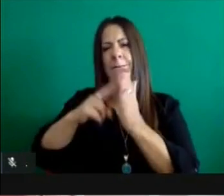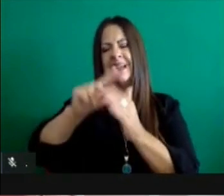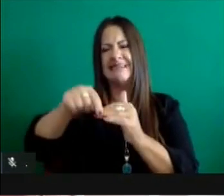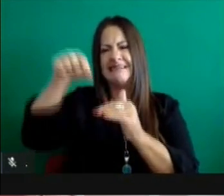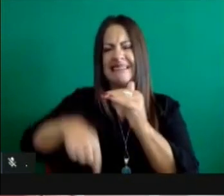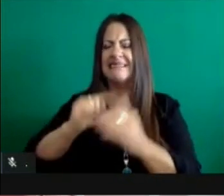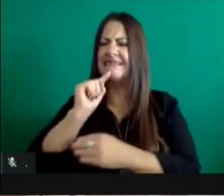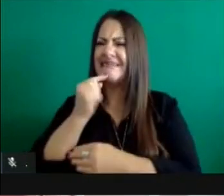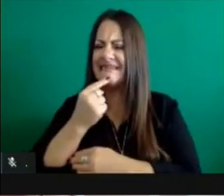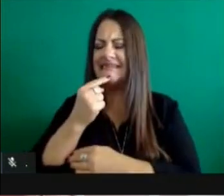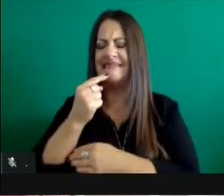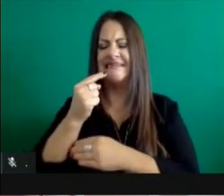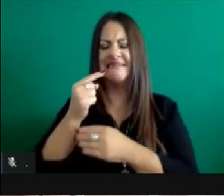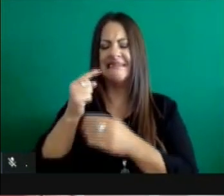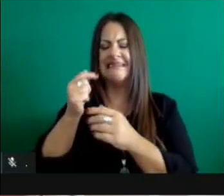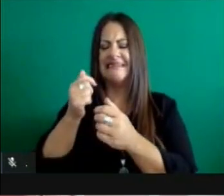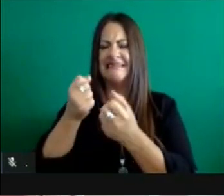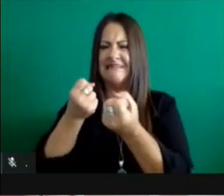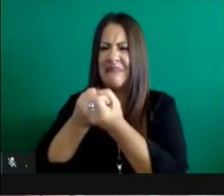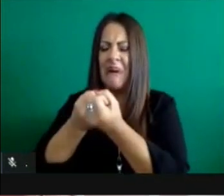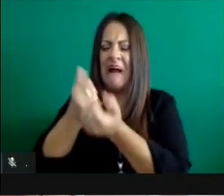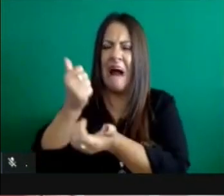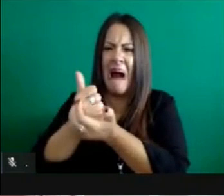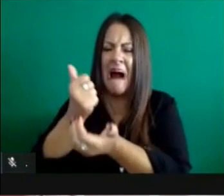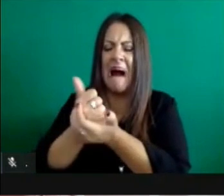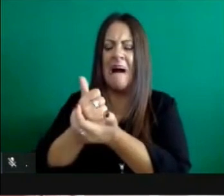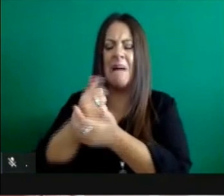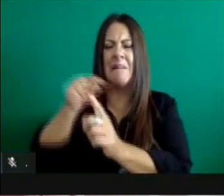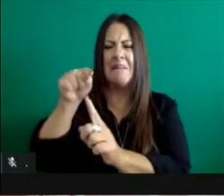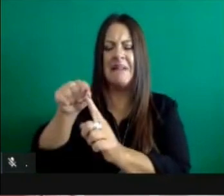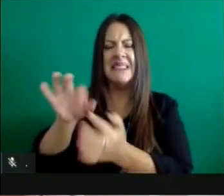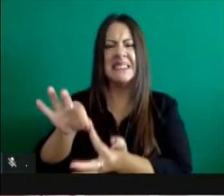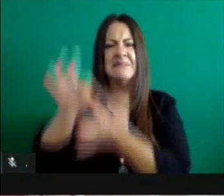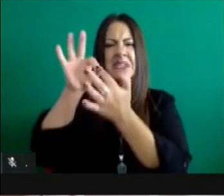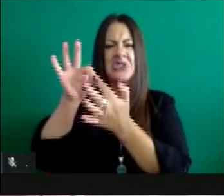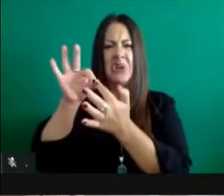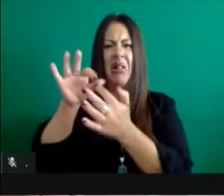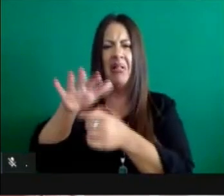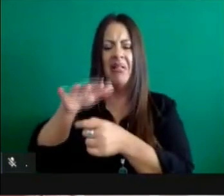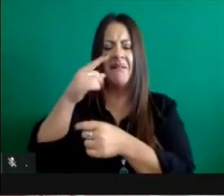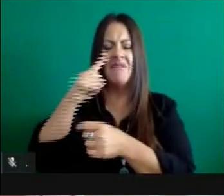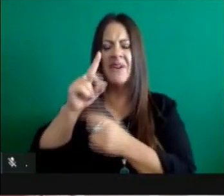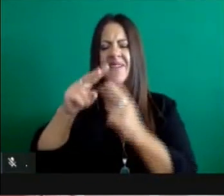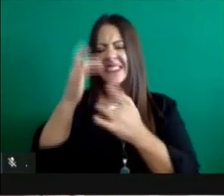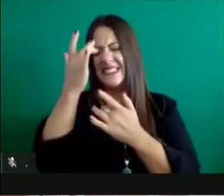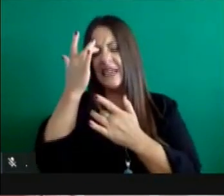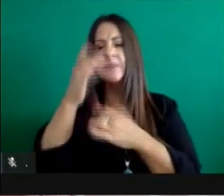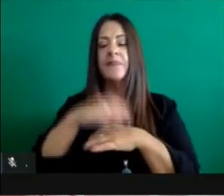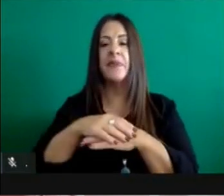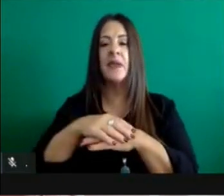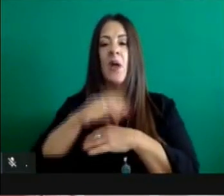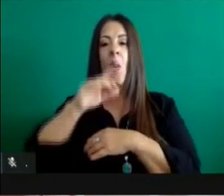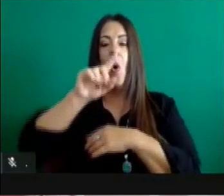THE FOCUS ON ICU BEDS? JUST TO PAINT A BIT OF A PICTURE FOR YOU, YOU KNOW, AN INTENSIVE CARE UNIT BED IS A